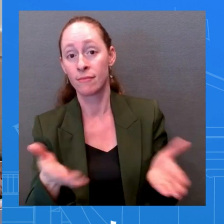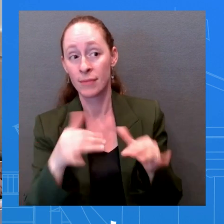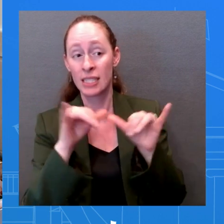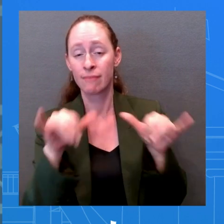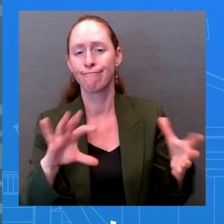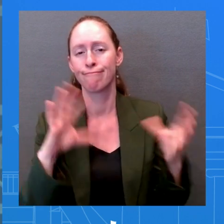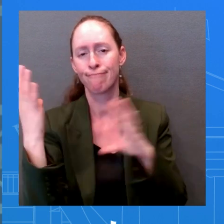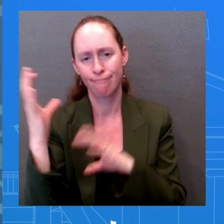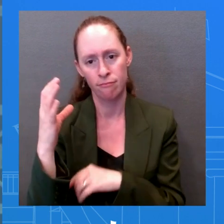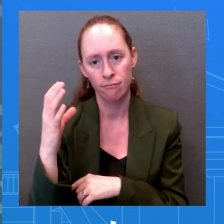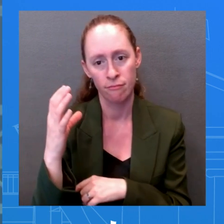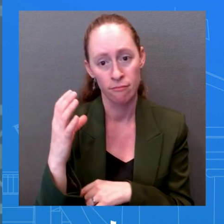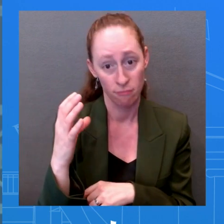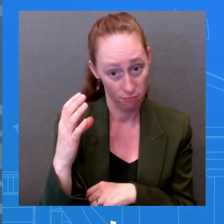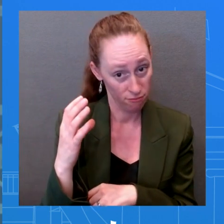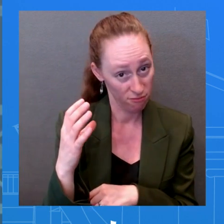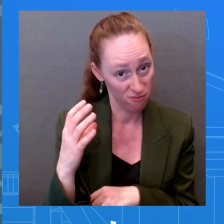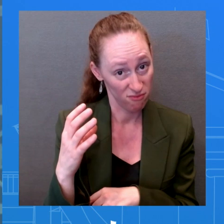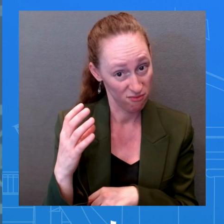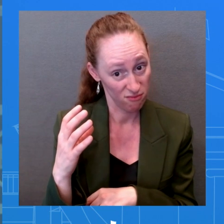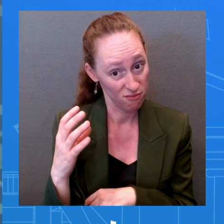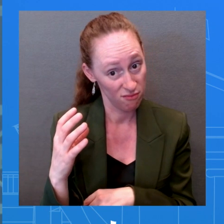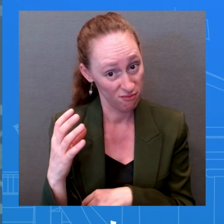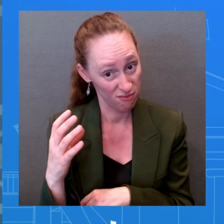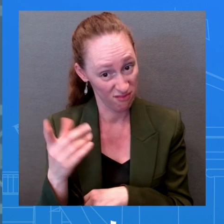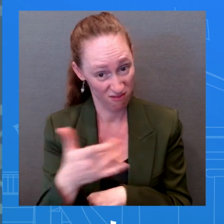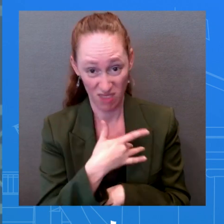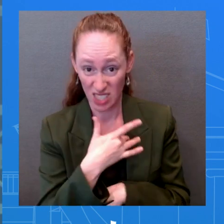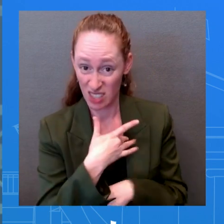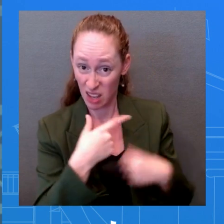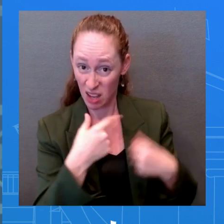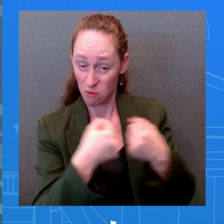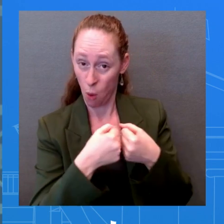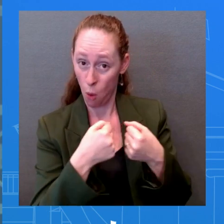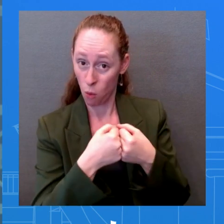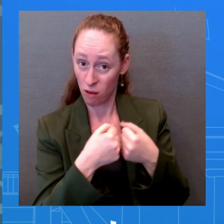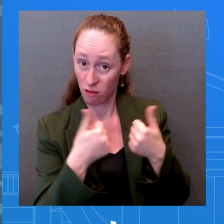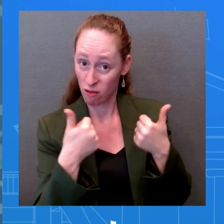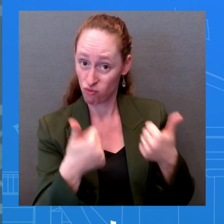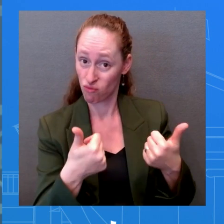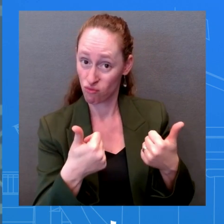Ms. Jean-Pierre: What we stand by is that we're doing everything that we can to make sure